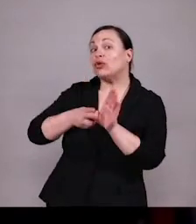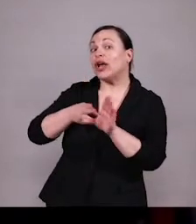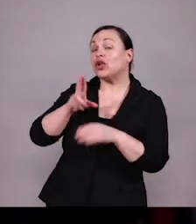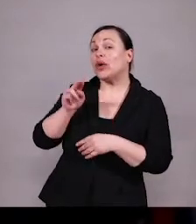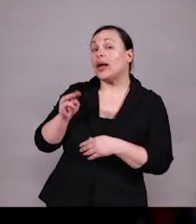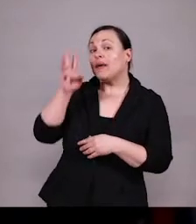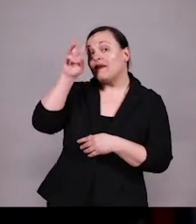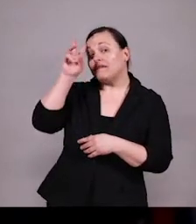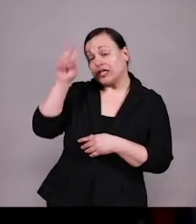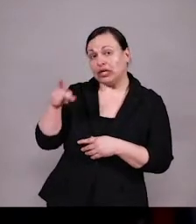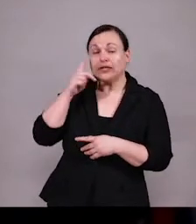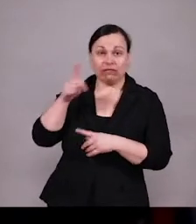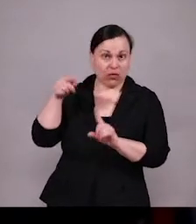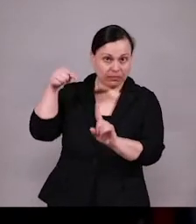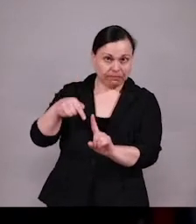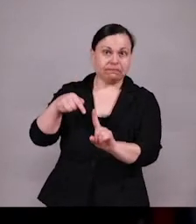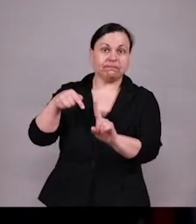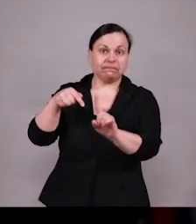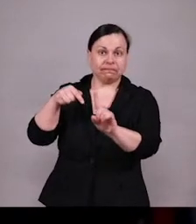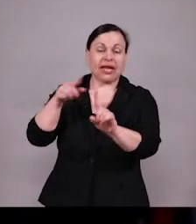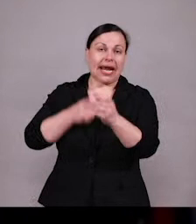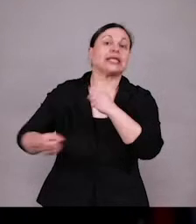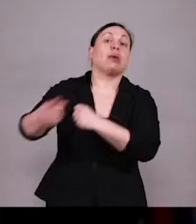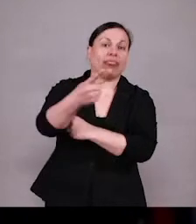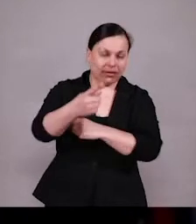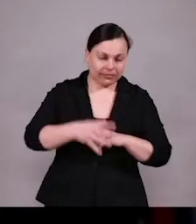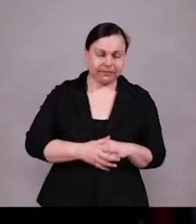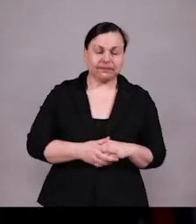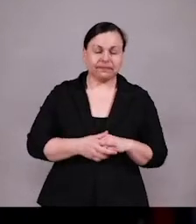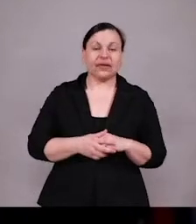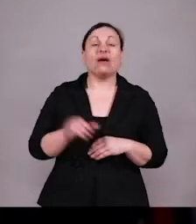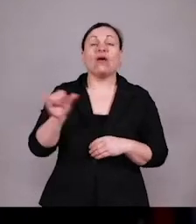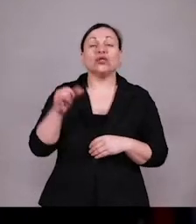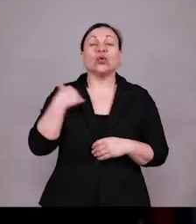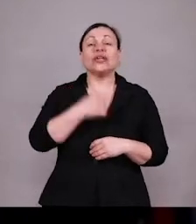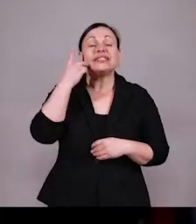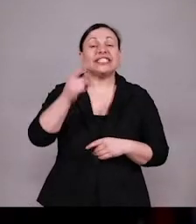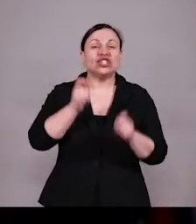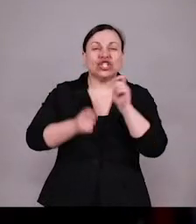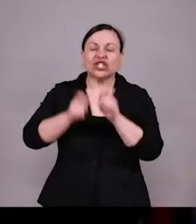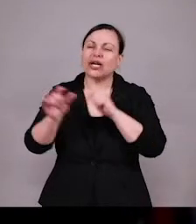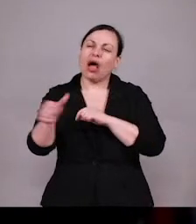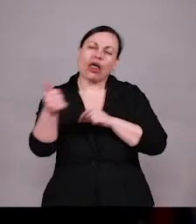President for Research next month. We’ve also seen changes in other key leadership positions across